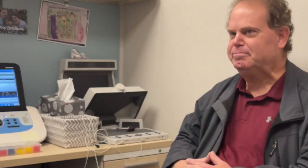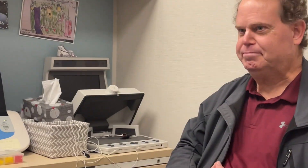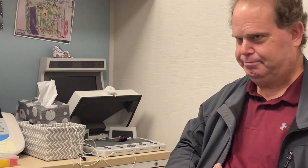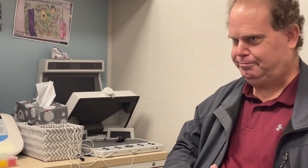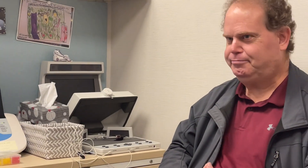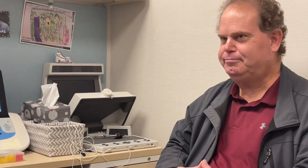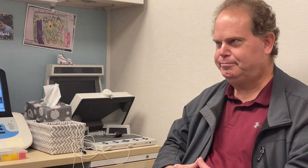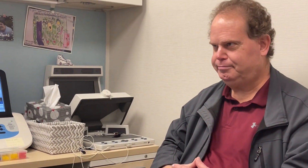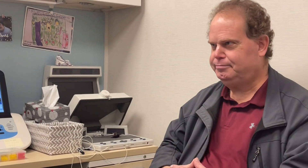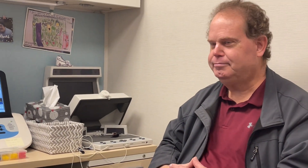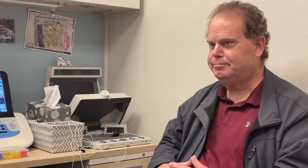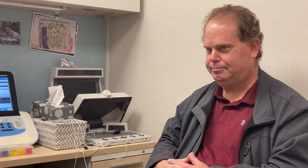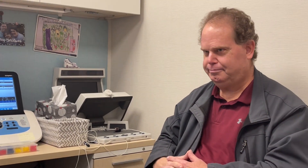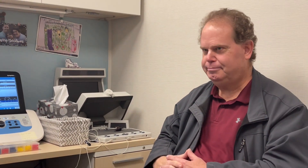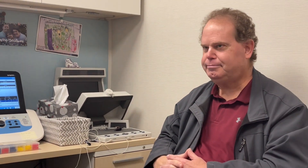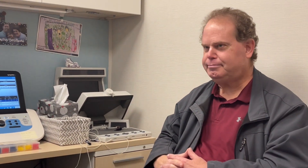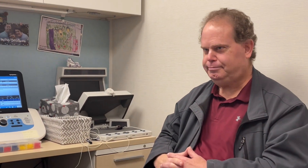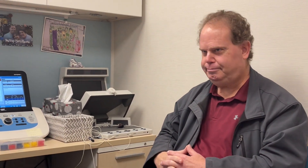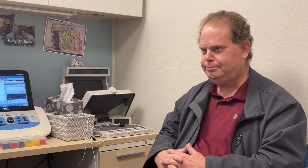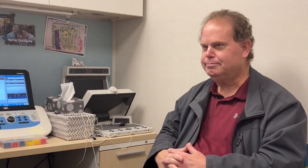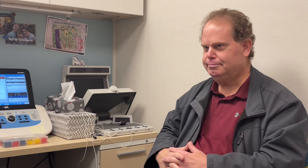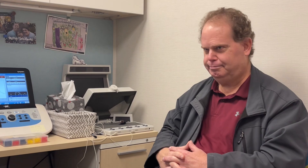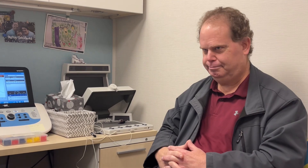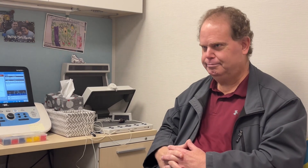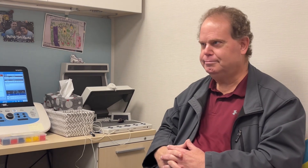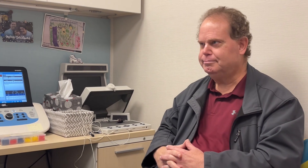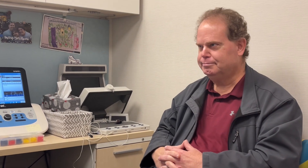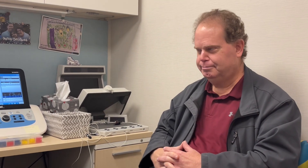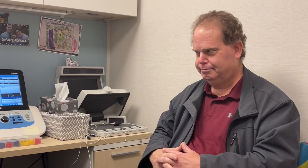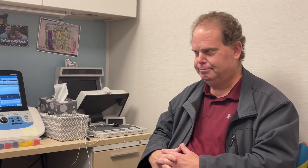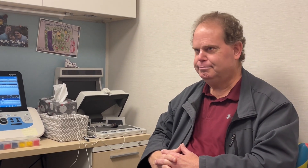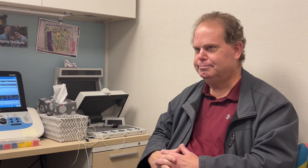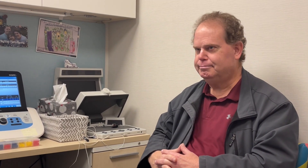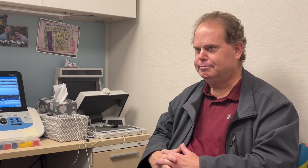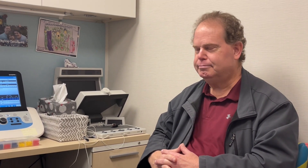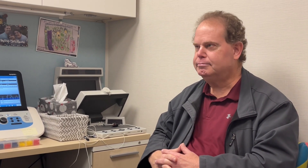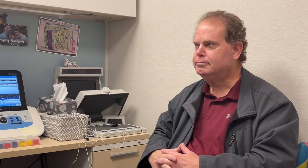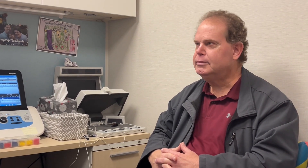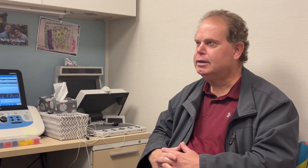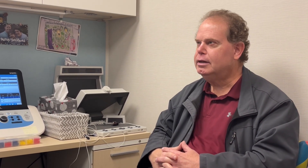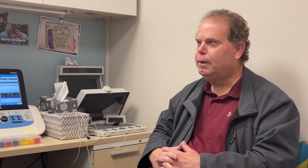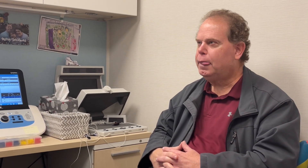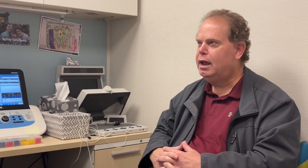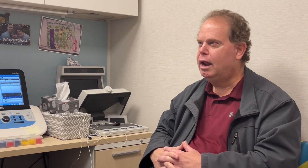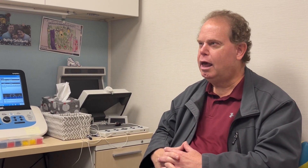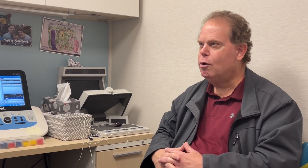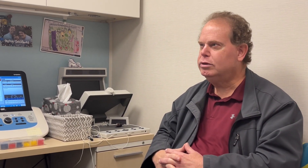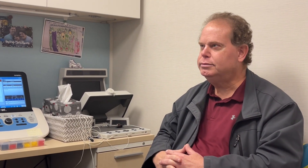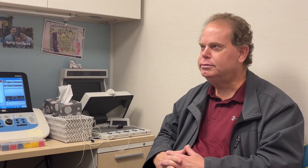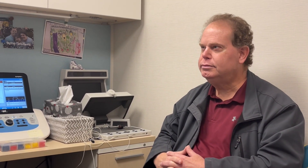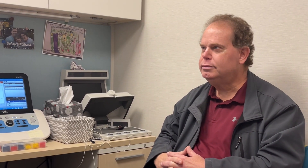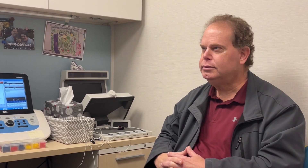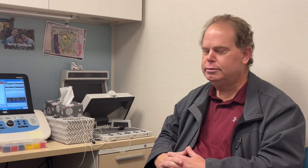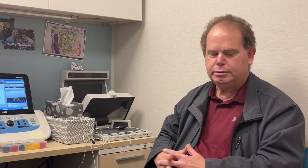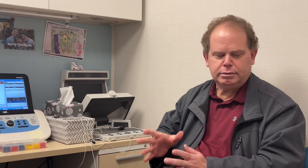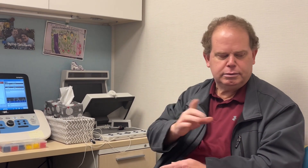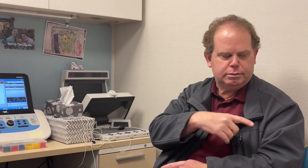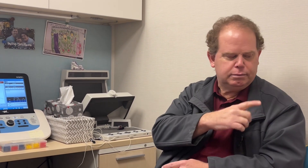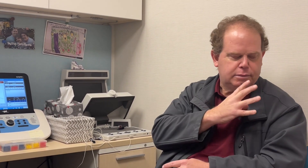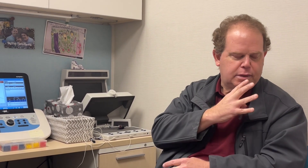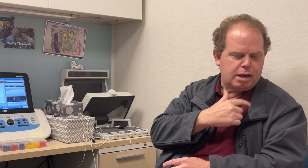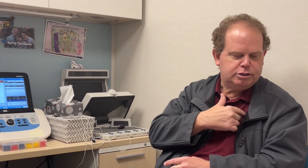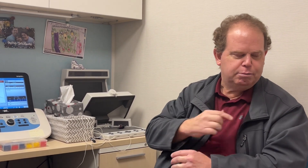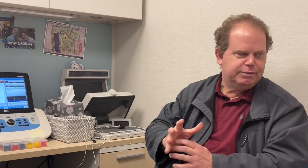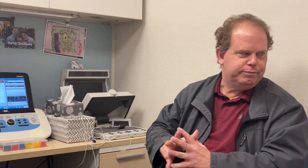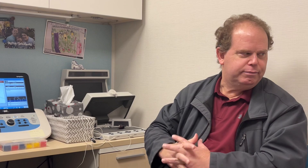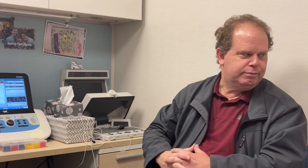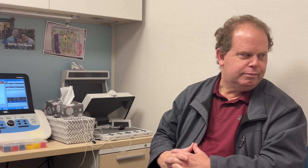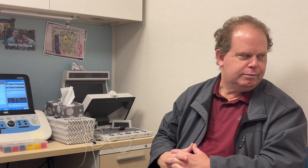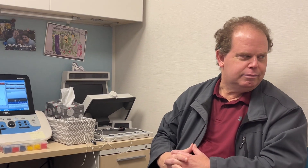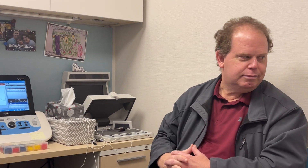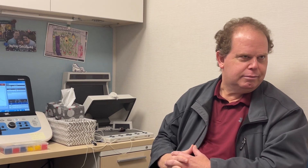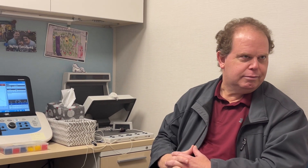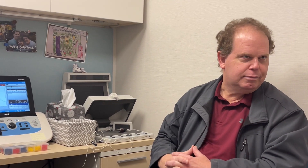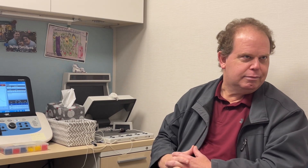to go back down a little bit okay good how about this is that better 1 2 3 1 23 hello